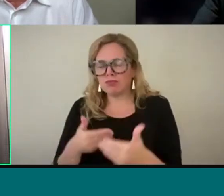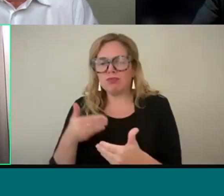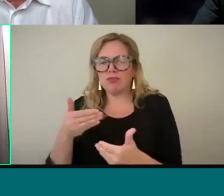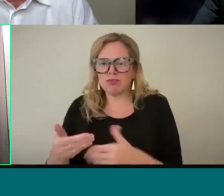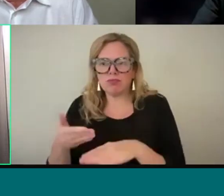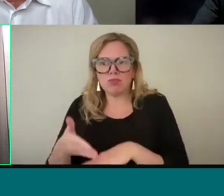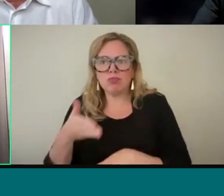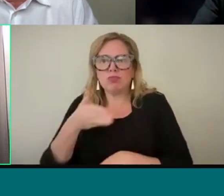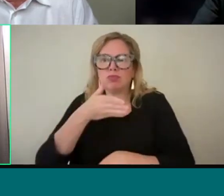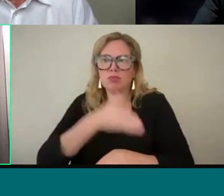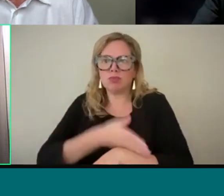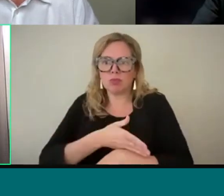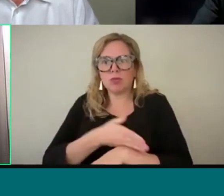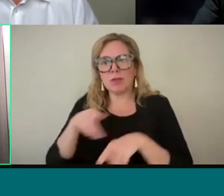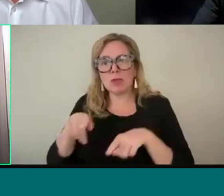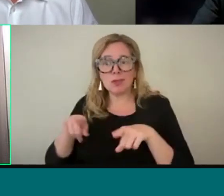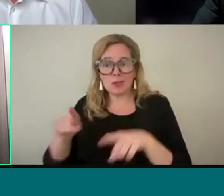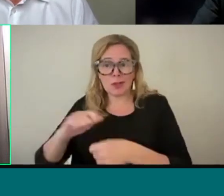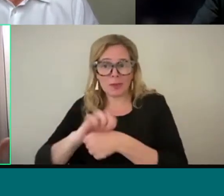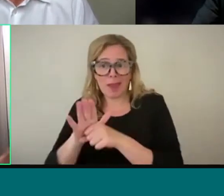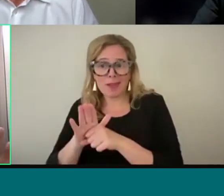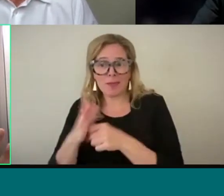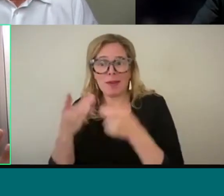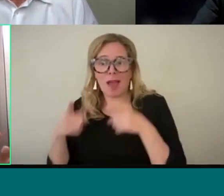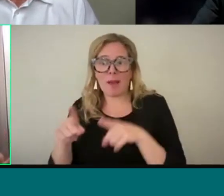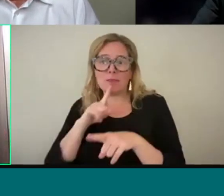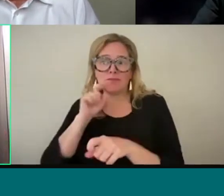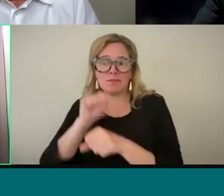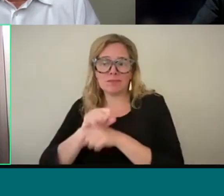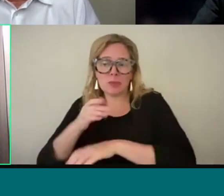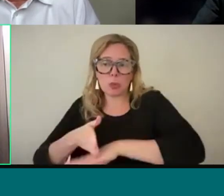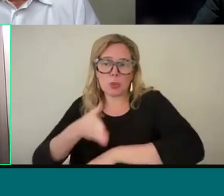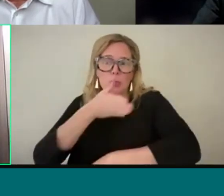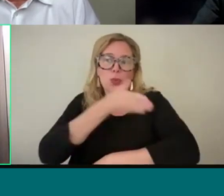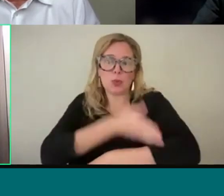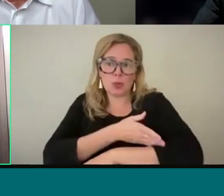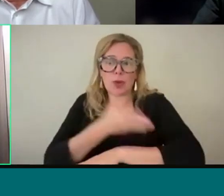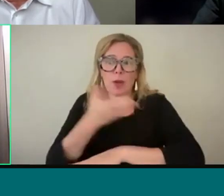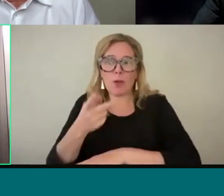And I think many of us are here because we wanna see those continue to evolve and not regress.